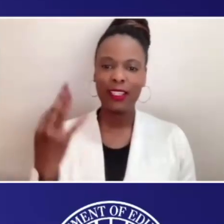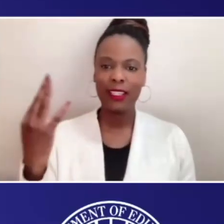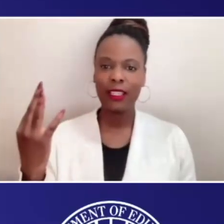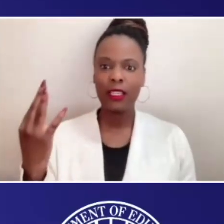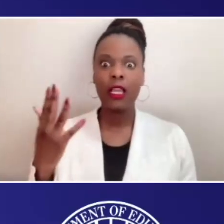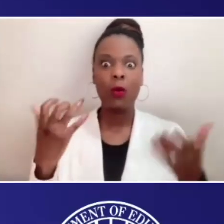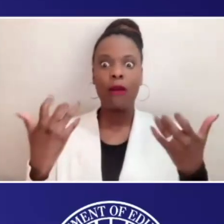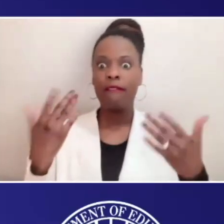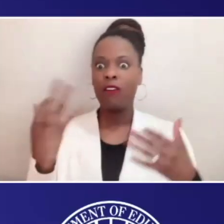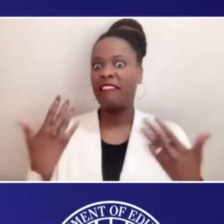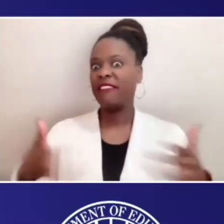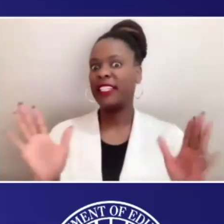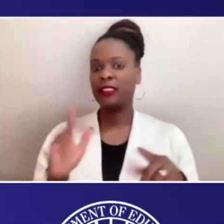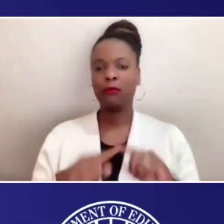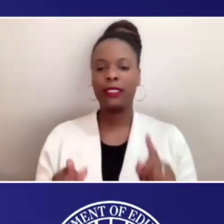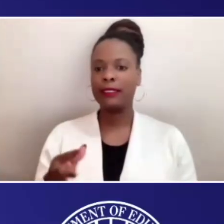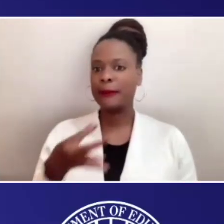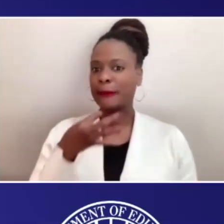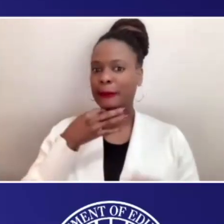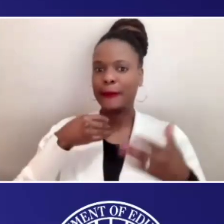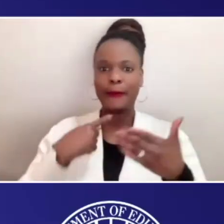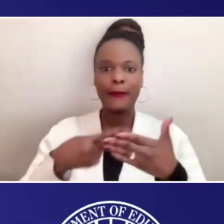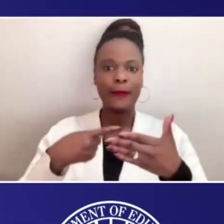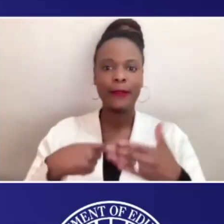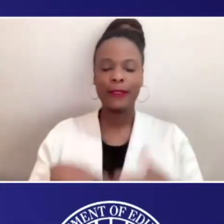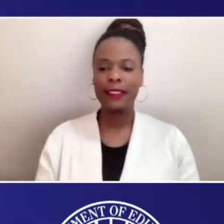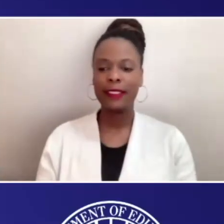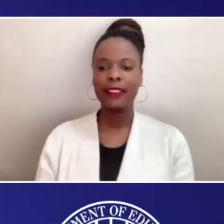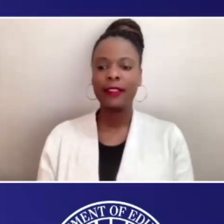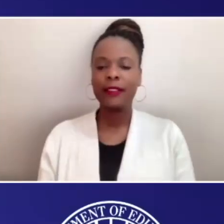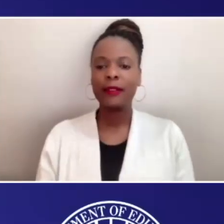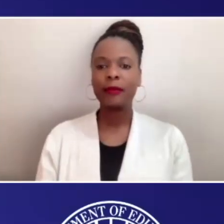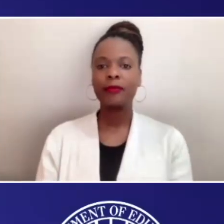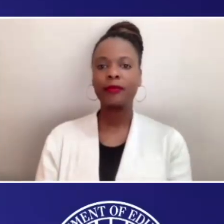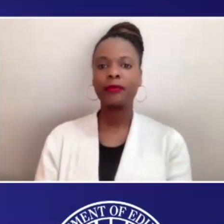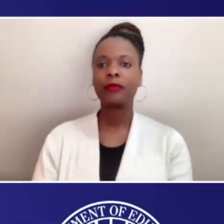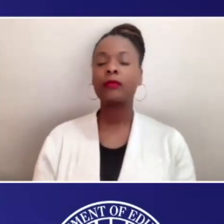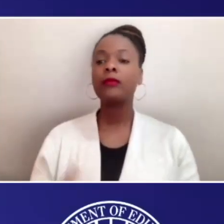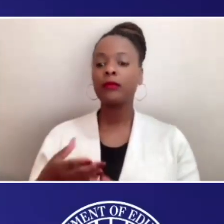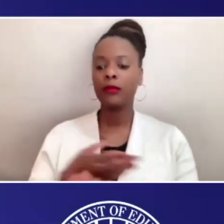but I guess we're just not quite there yet. But we're willing it to happen. But before I start with opening remarks,